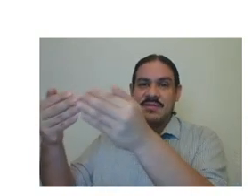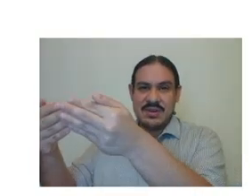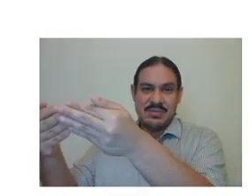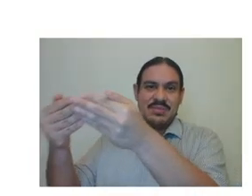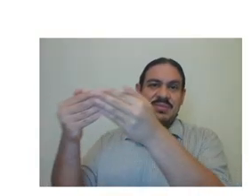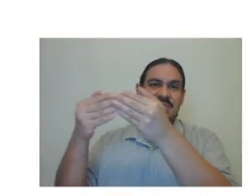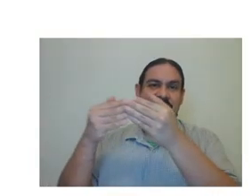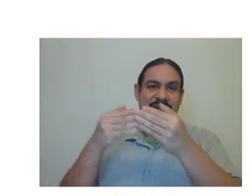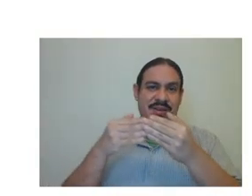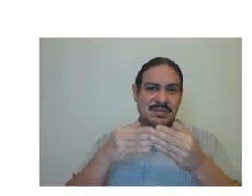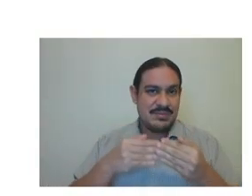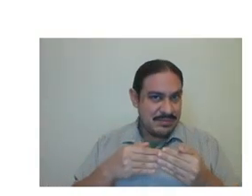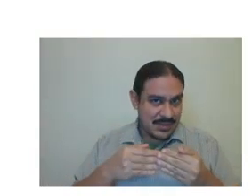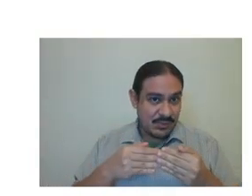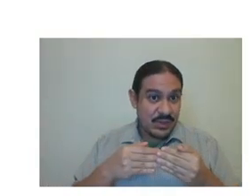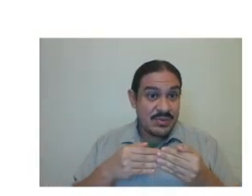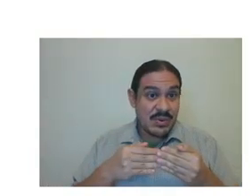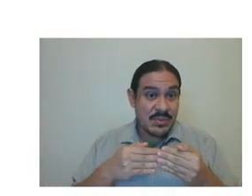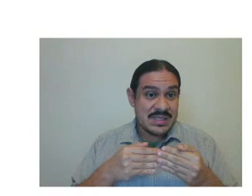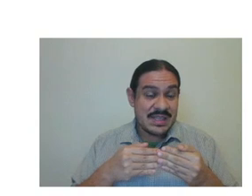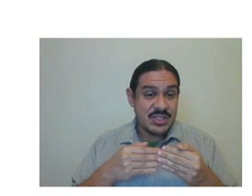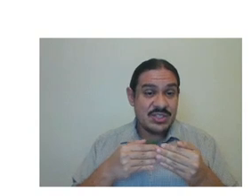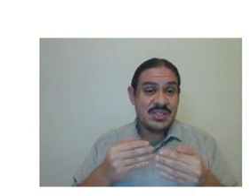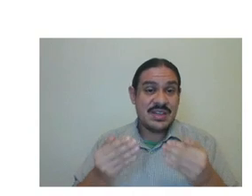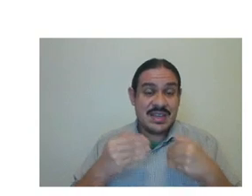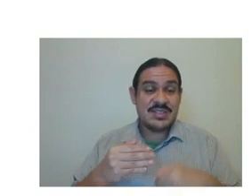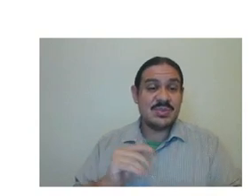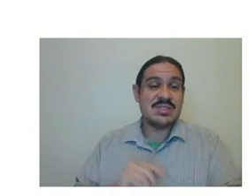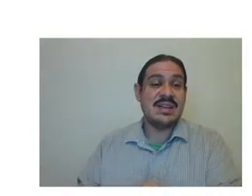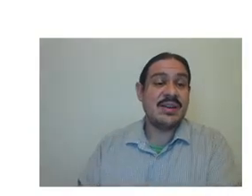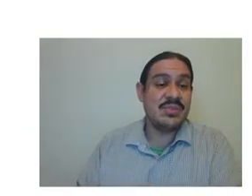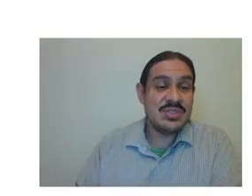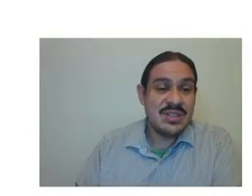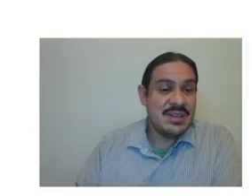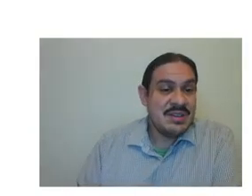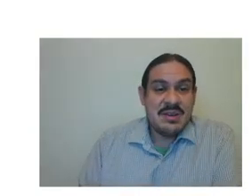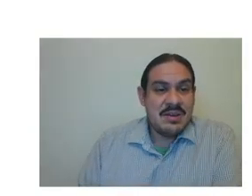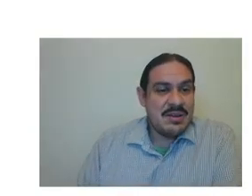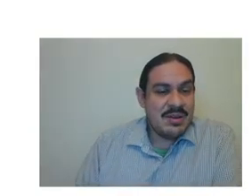be